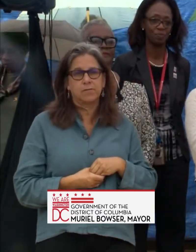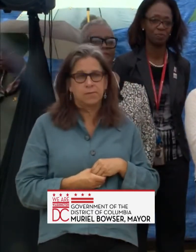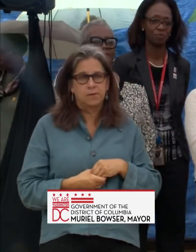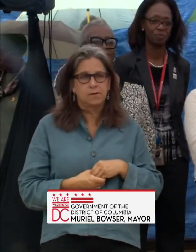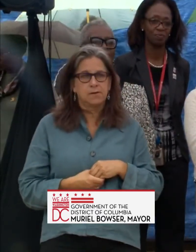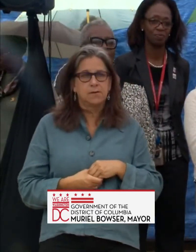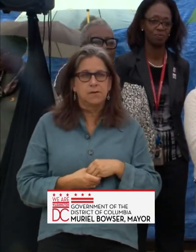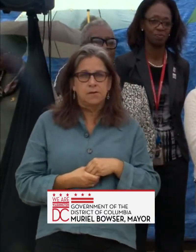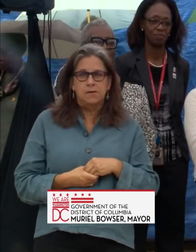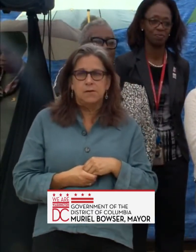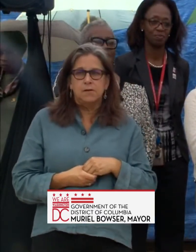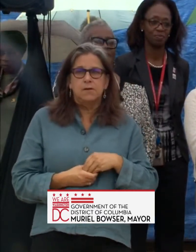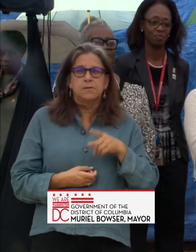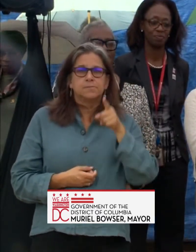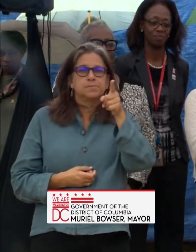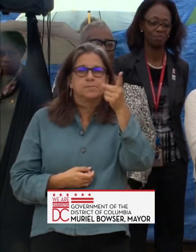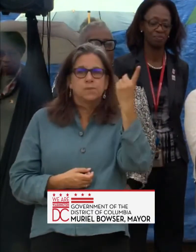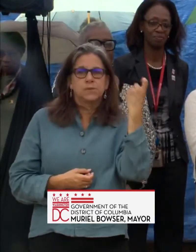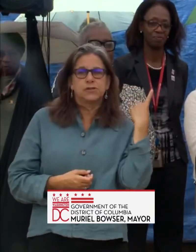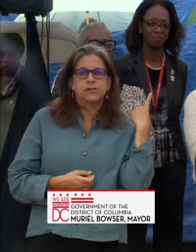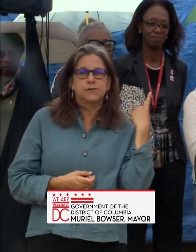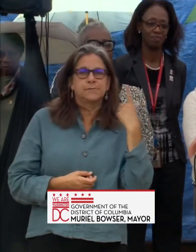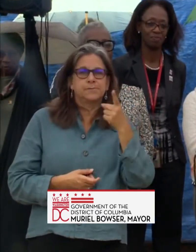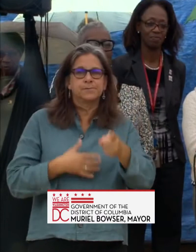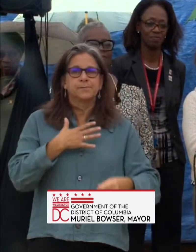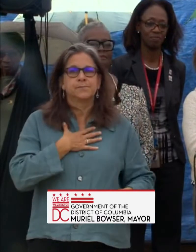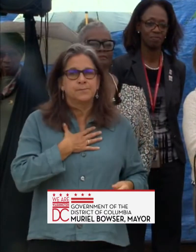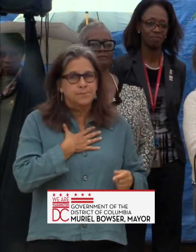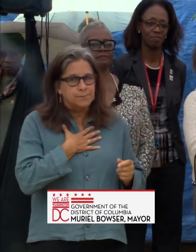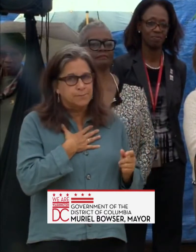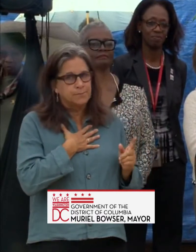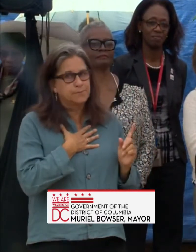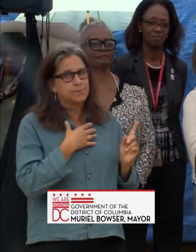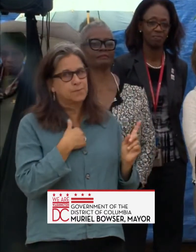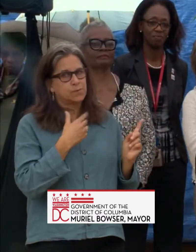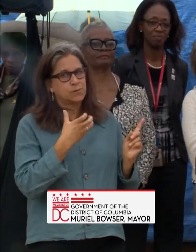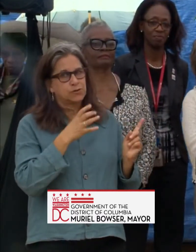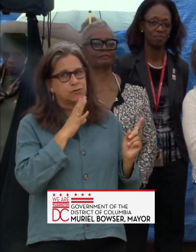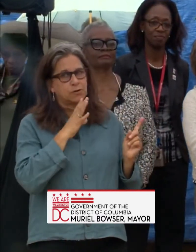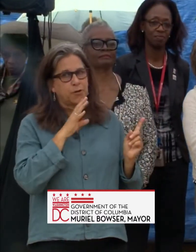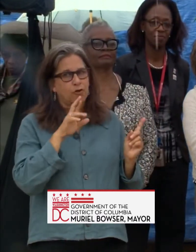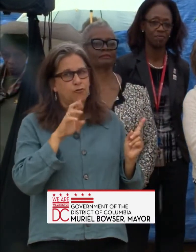IS THAT BECAUSE OF YOUR SENSE THAT THE CITY FAILED HER?